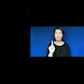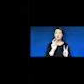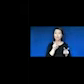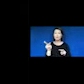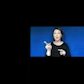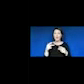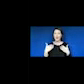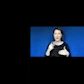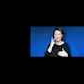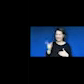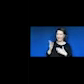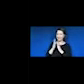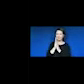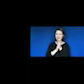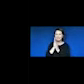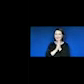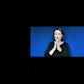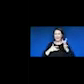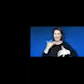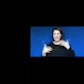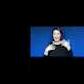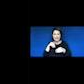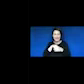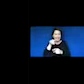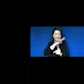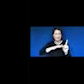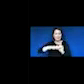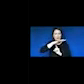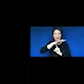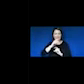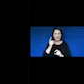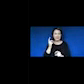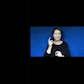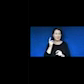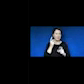and so, eager to be in this setting and walking around engaging with different employees in